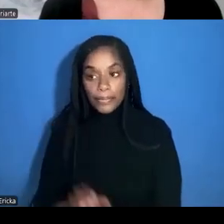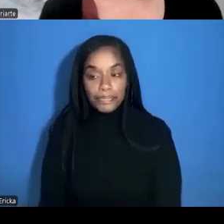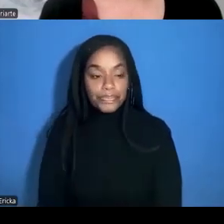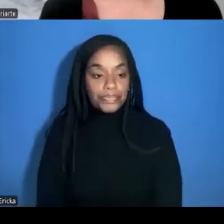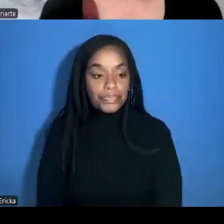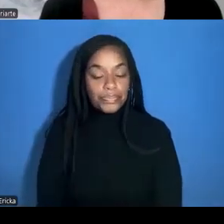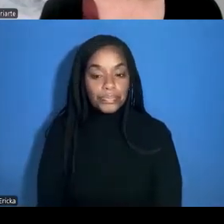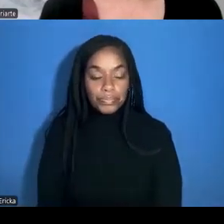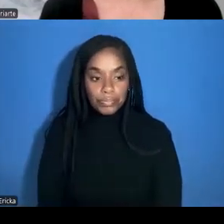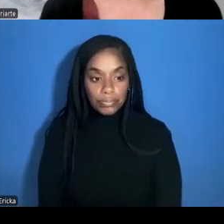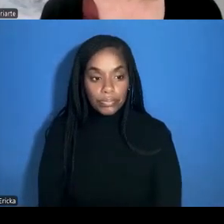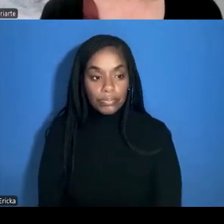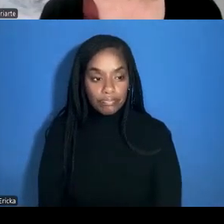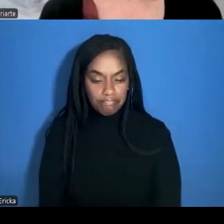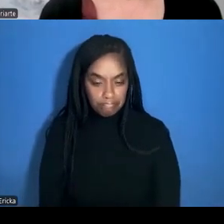So let's go ahead and do that.